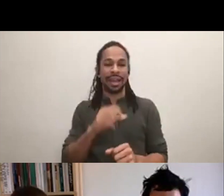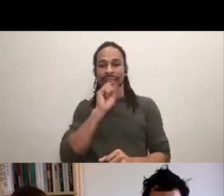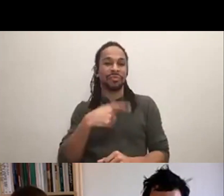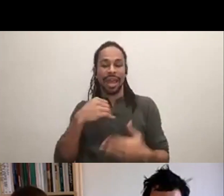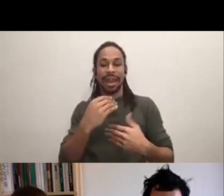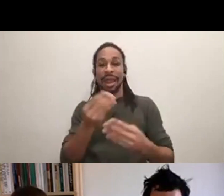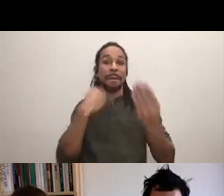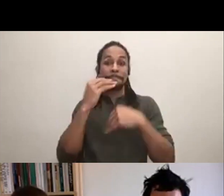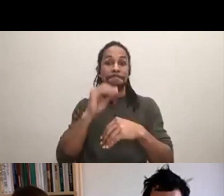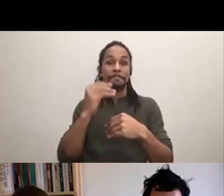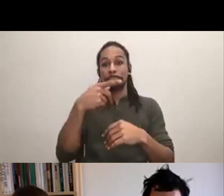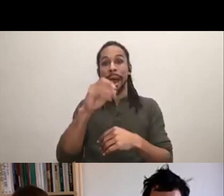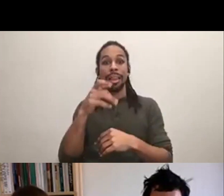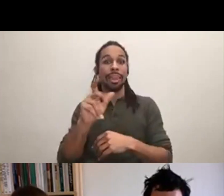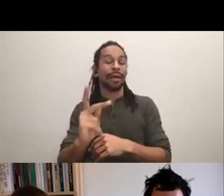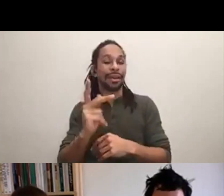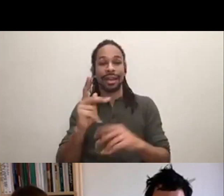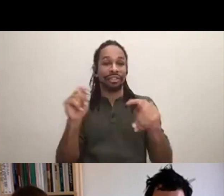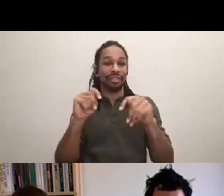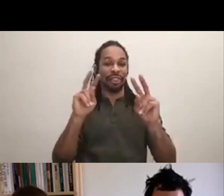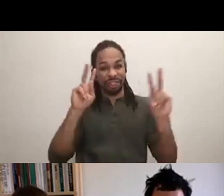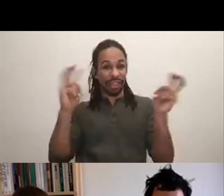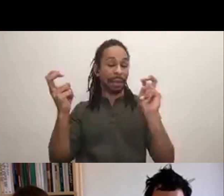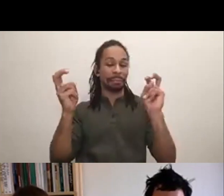Alt-text Potluck.